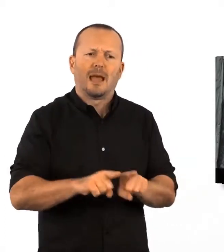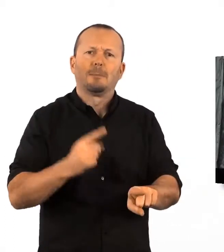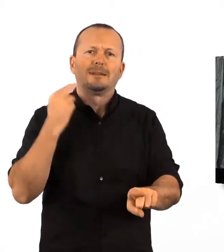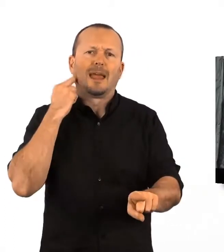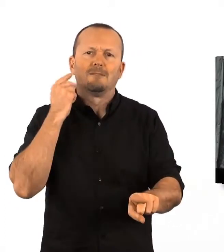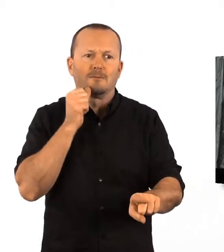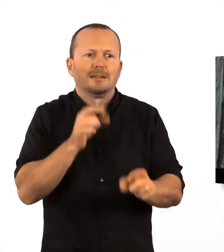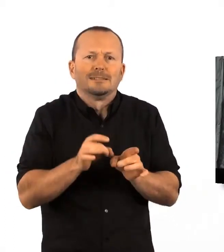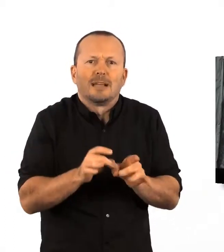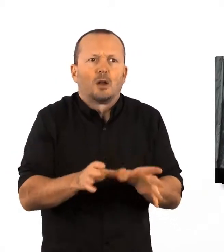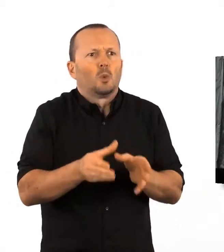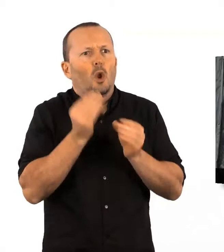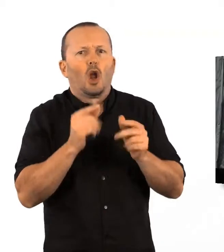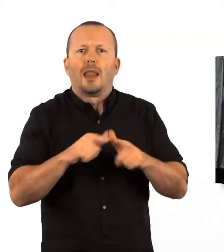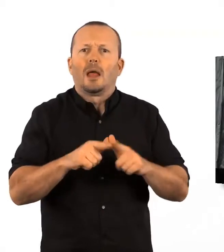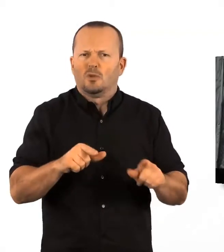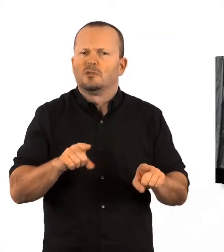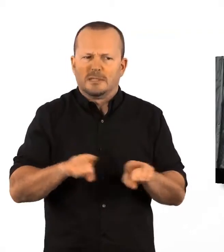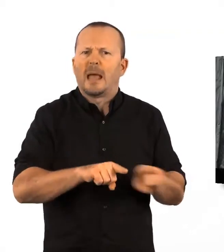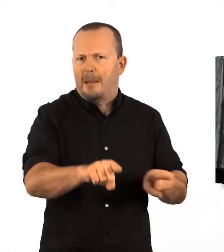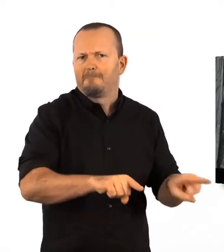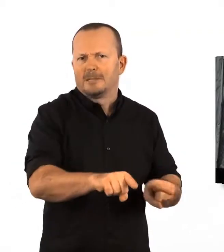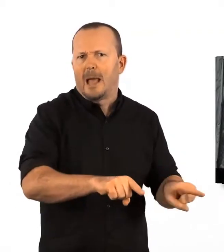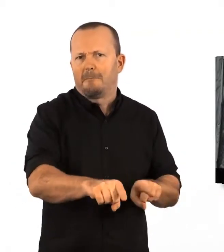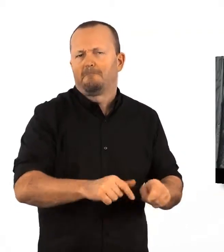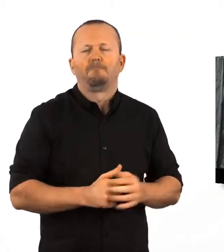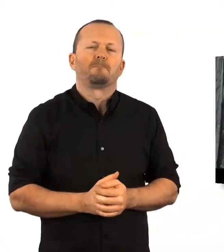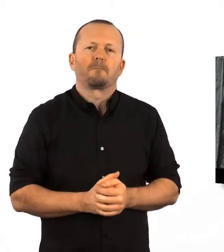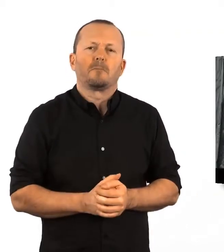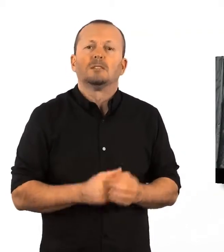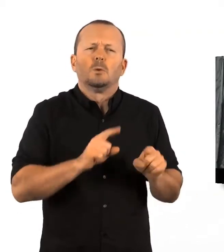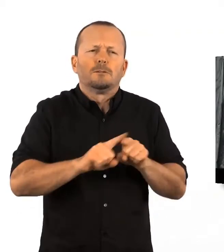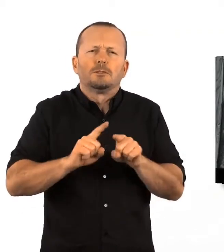learn language. So it’s a whole lot of techniques and strategies that the therapist is aware